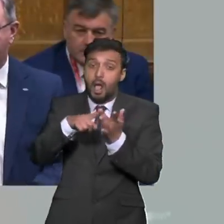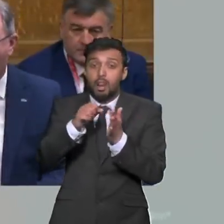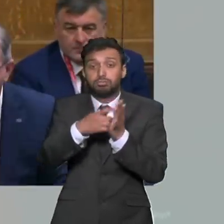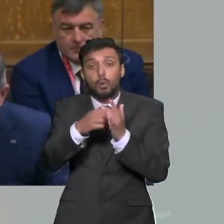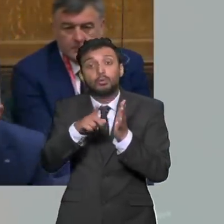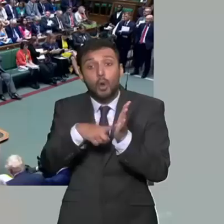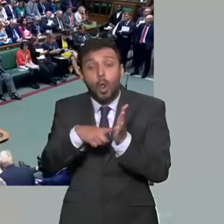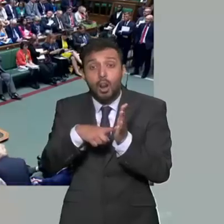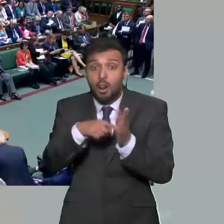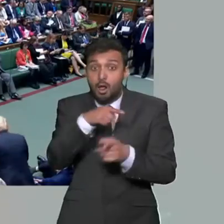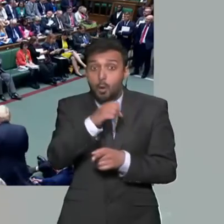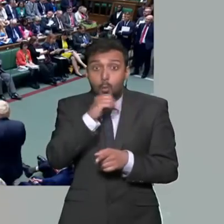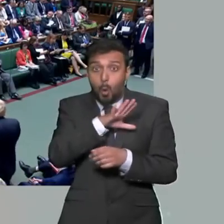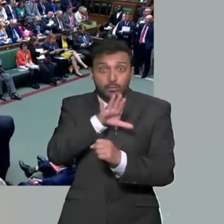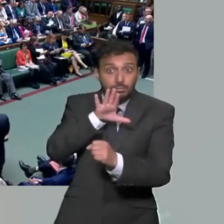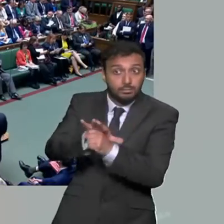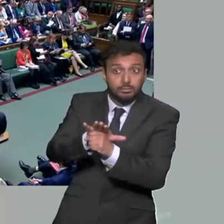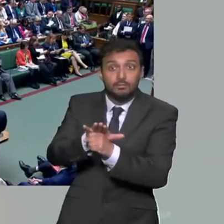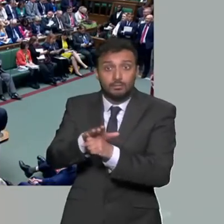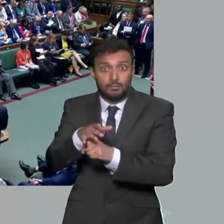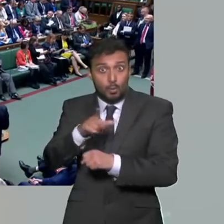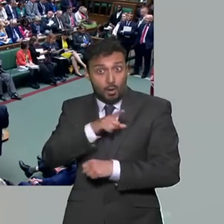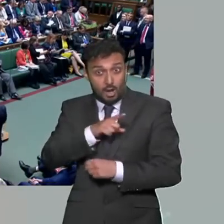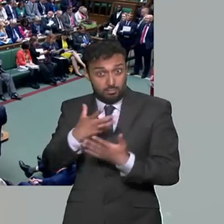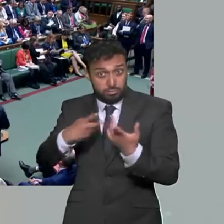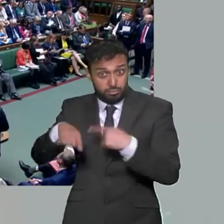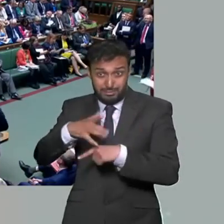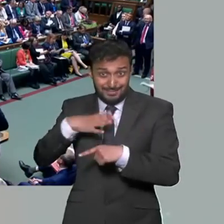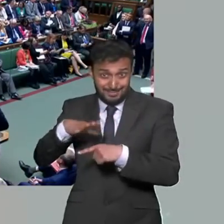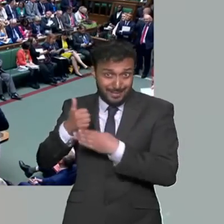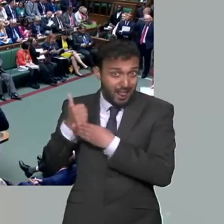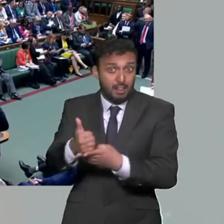The Prime Minister I thank the right hon. Gentleman very much.